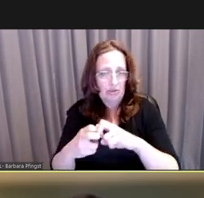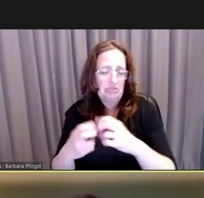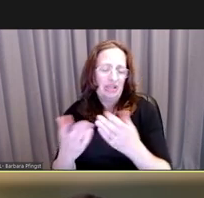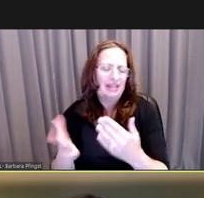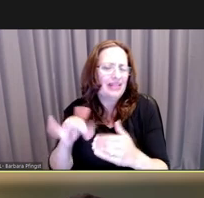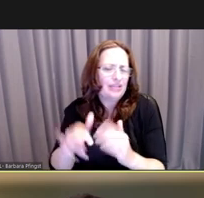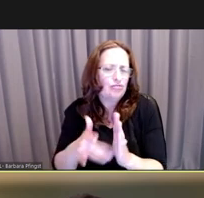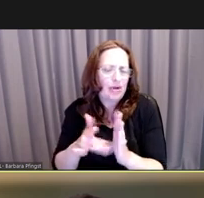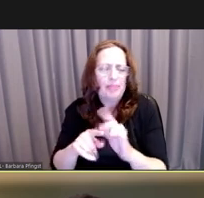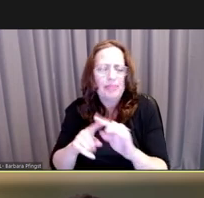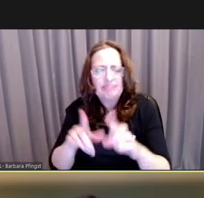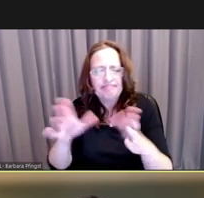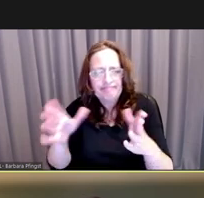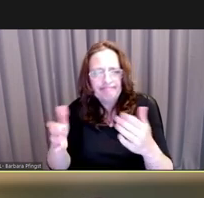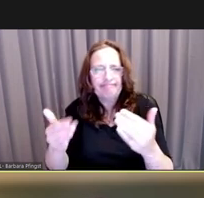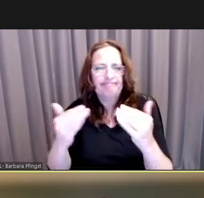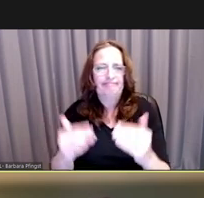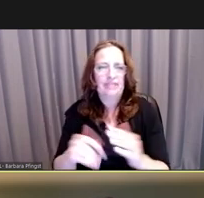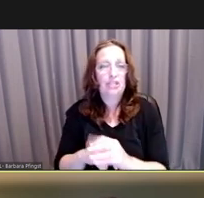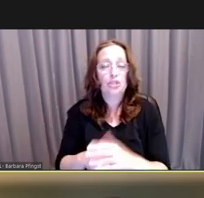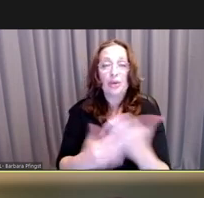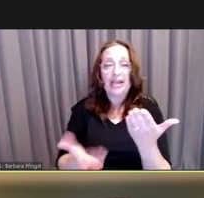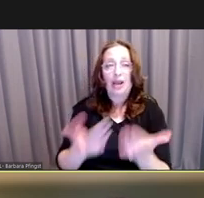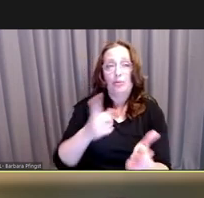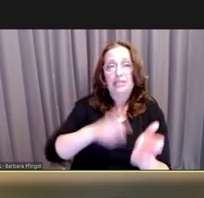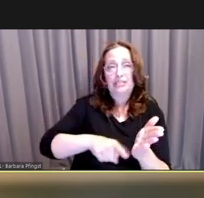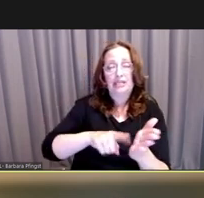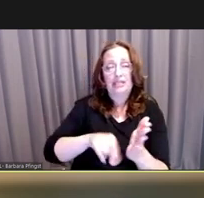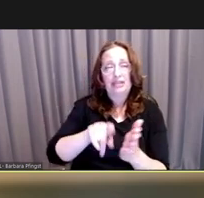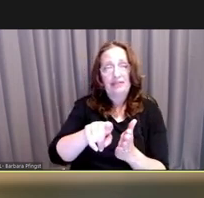is family history. Is there a history of hearing loss on either side?